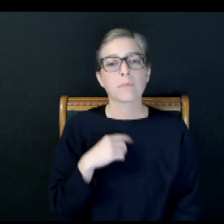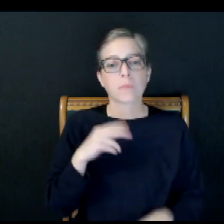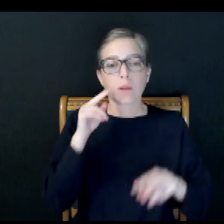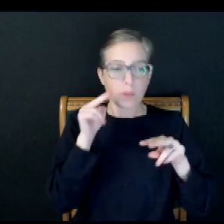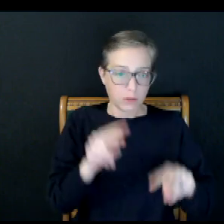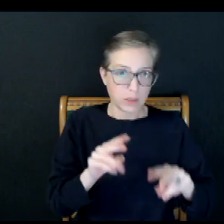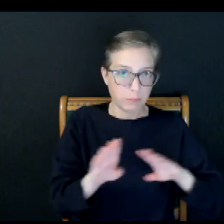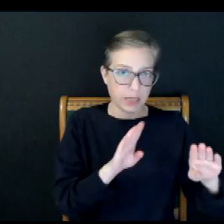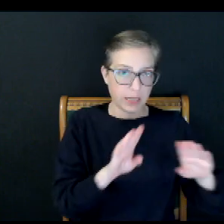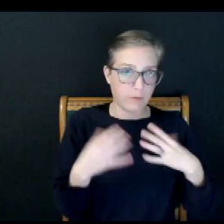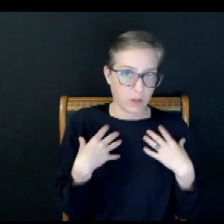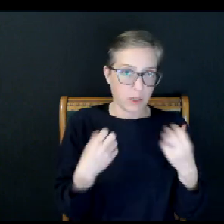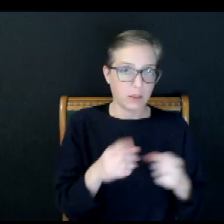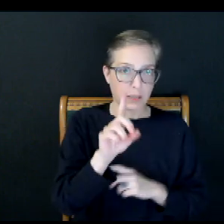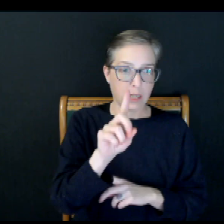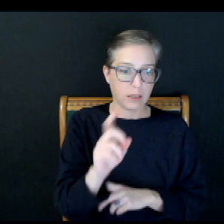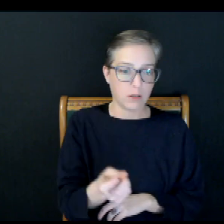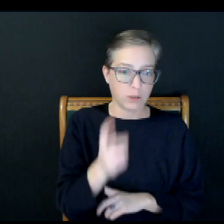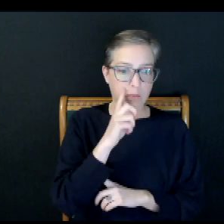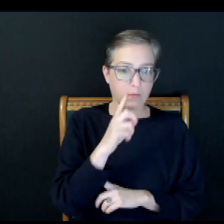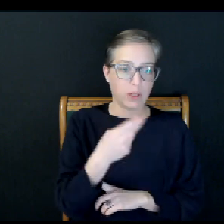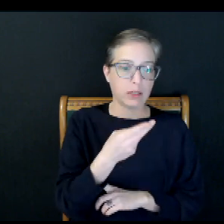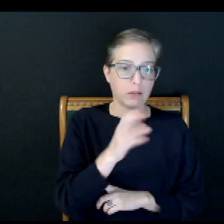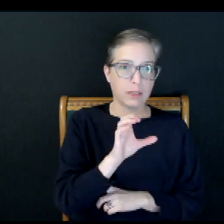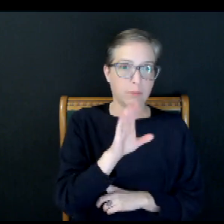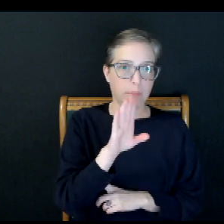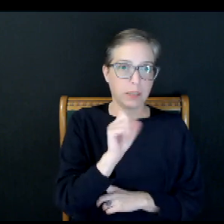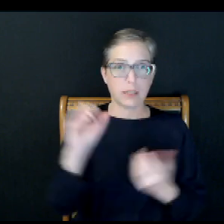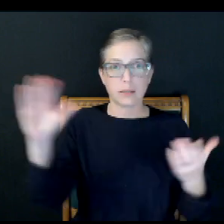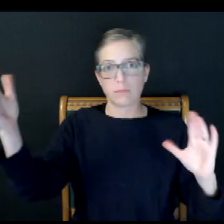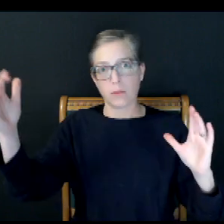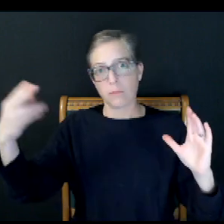HCBS members versus Medicaid overall and found higher rates of